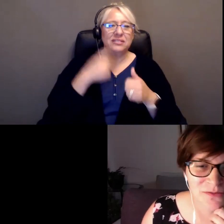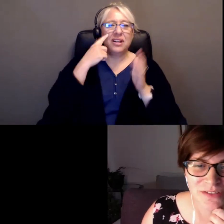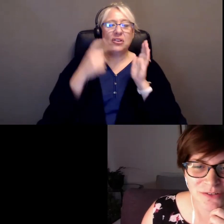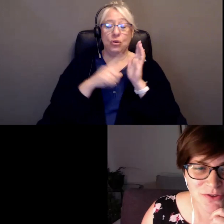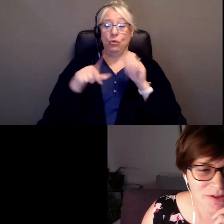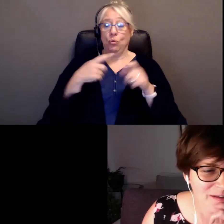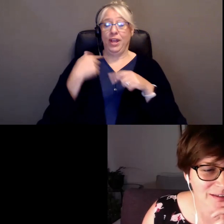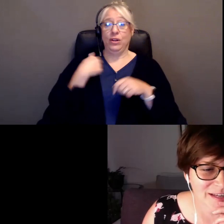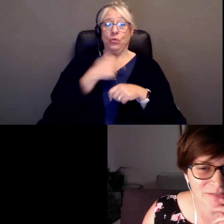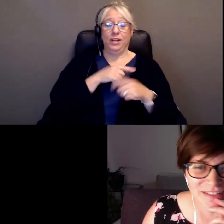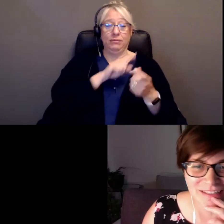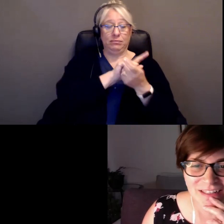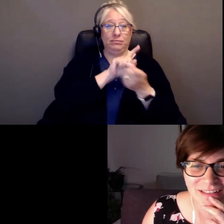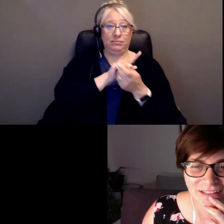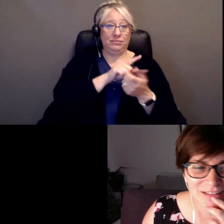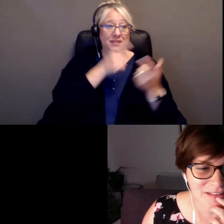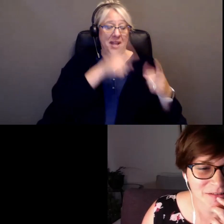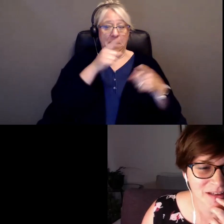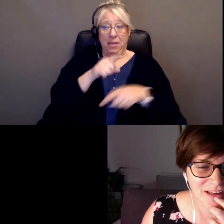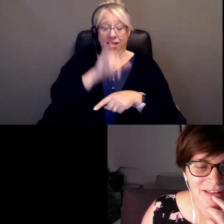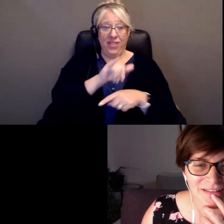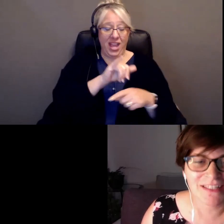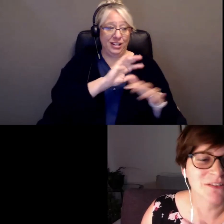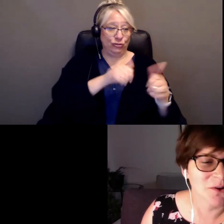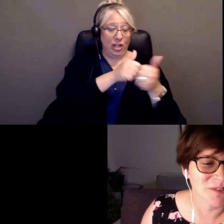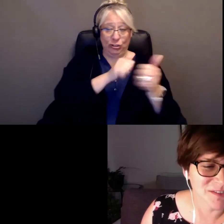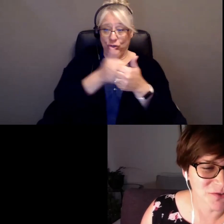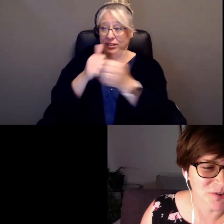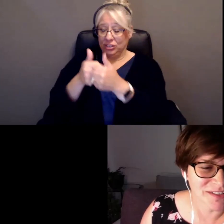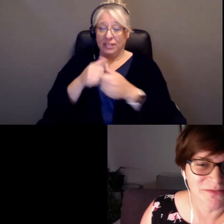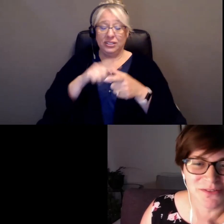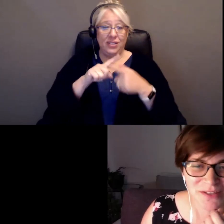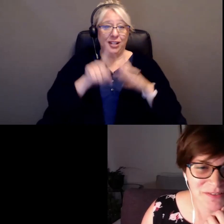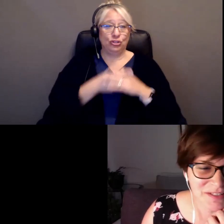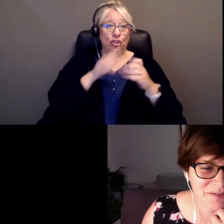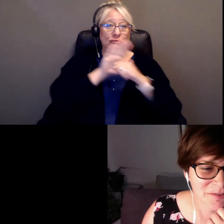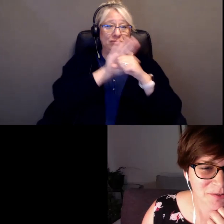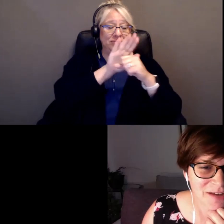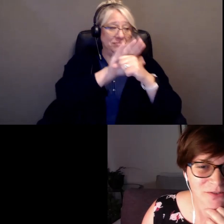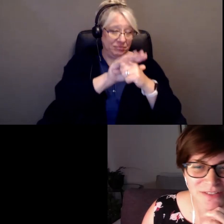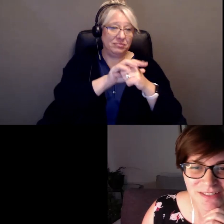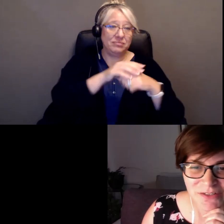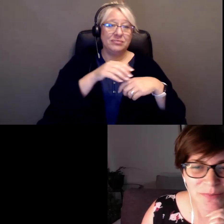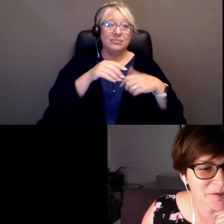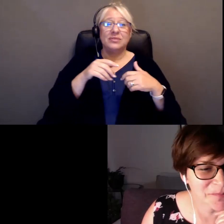in research and advocacy, it's at least always instructive so those after us can do better